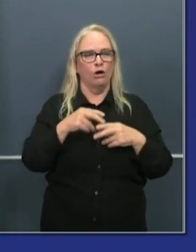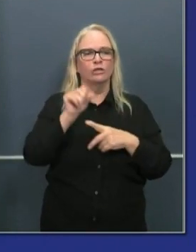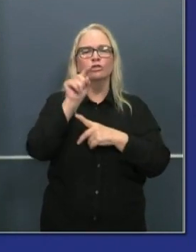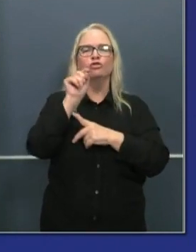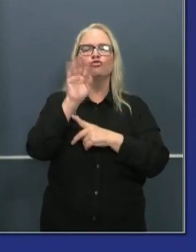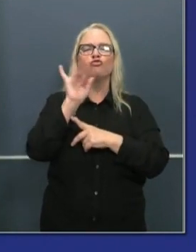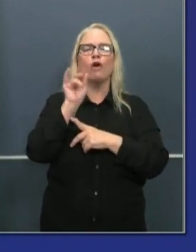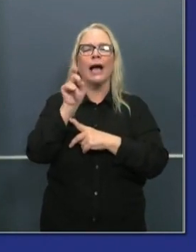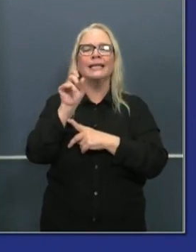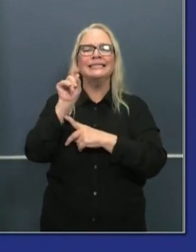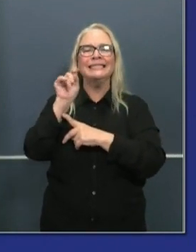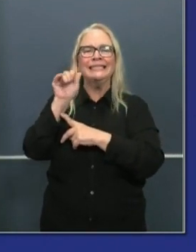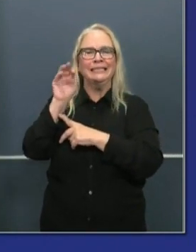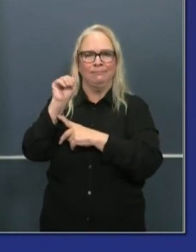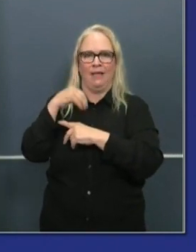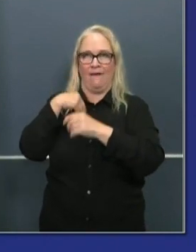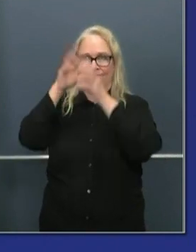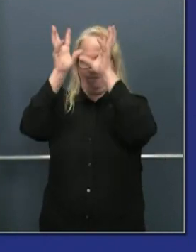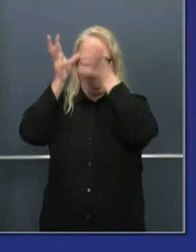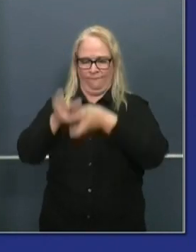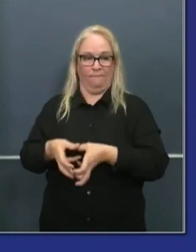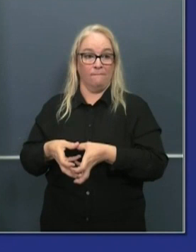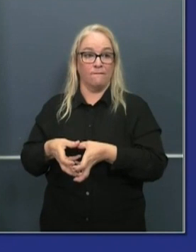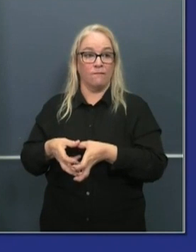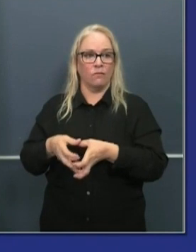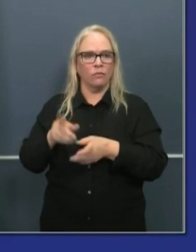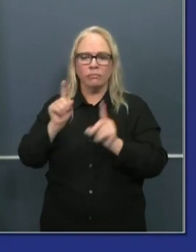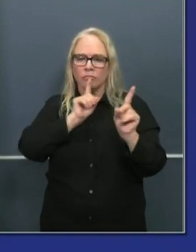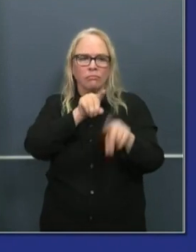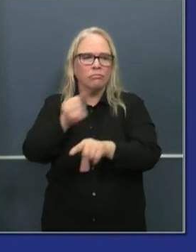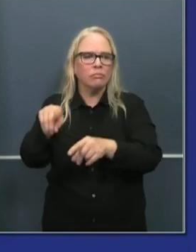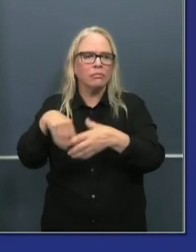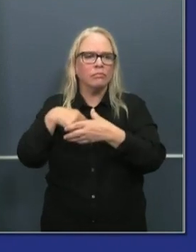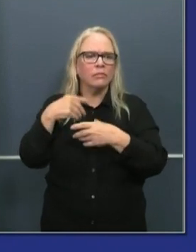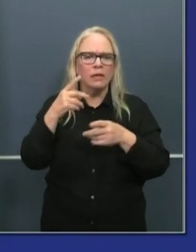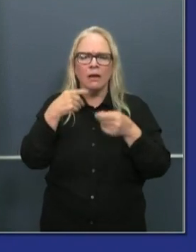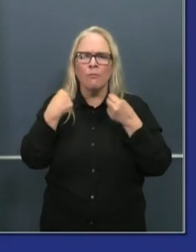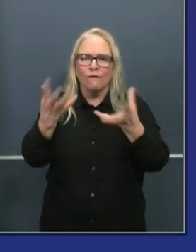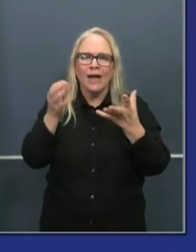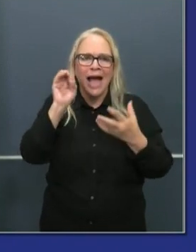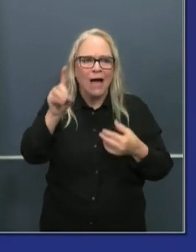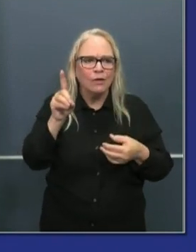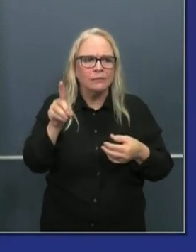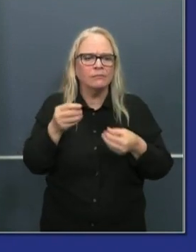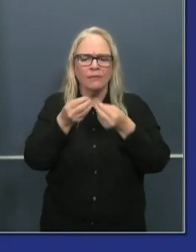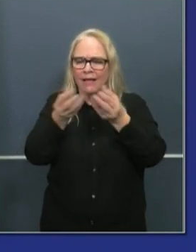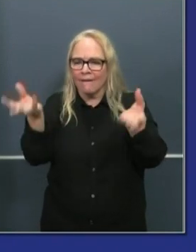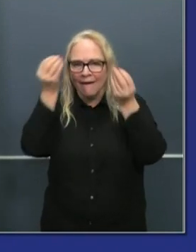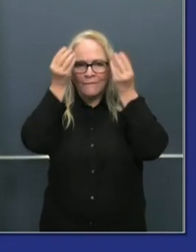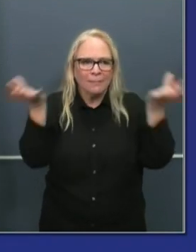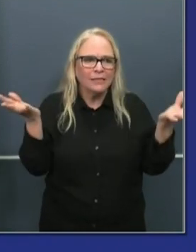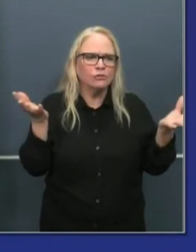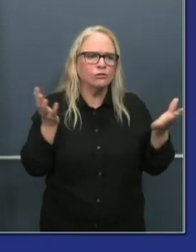MOVING FORWARD IS COORDINATING THE STRIKE TEAMS HERE AT THE STATE OPERATIONS CENTER, AND BUILDING ON A PARTNERSHIP OF